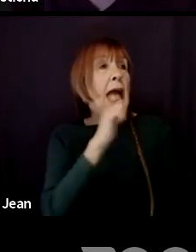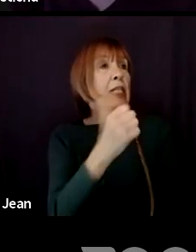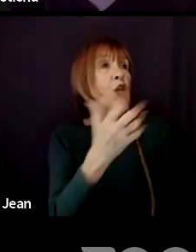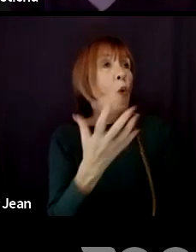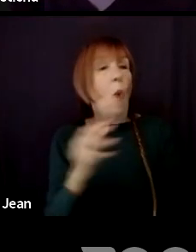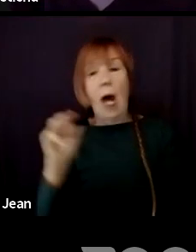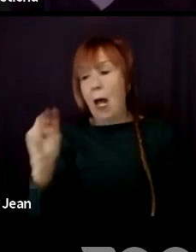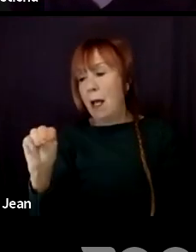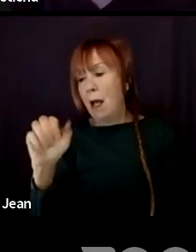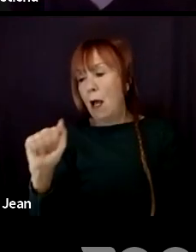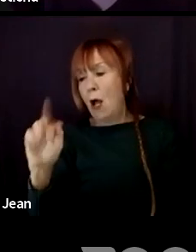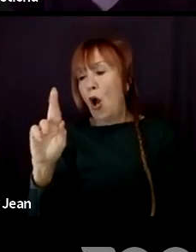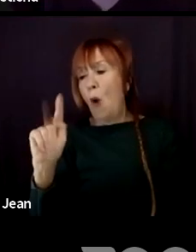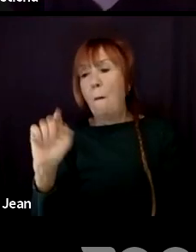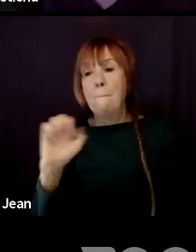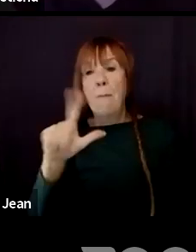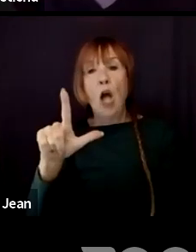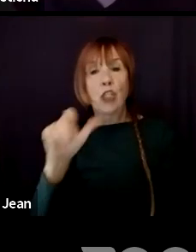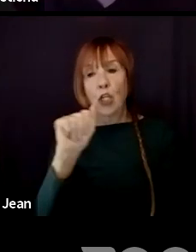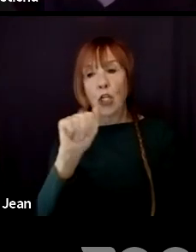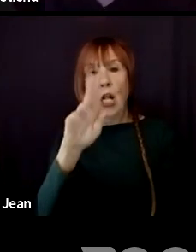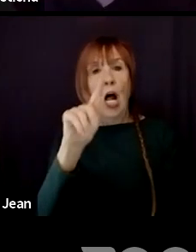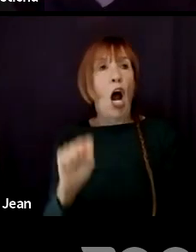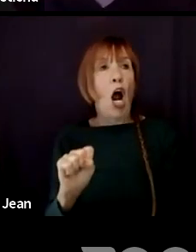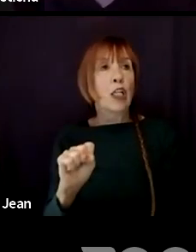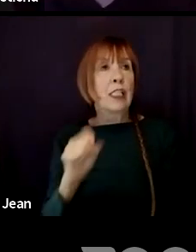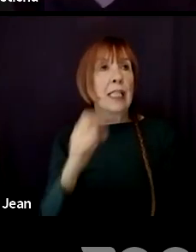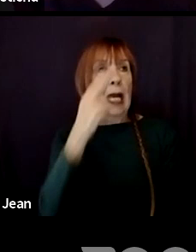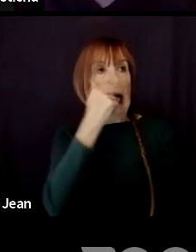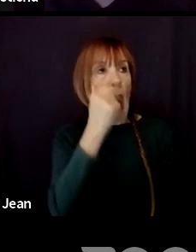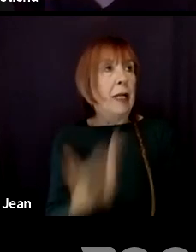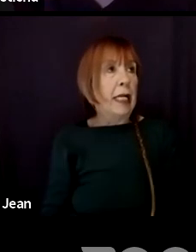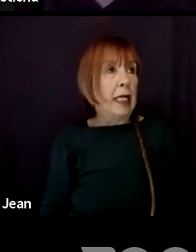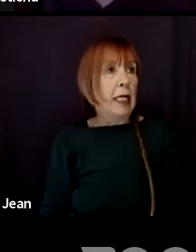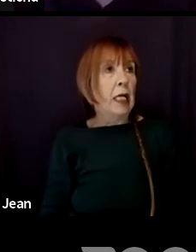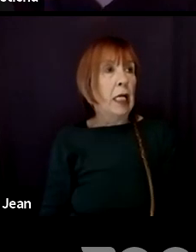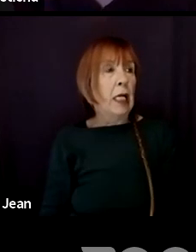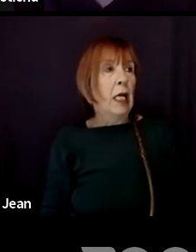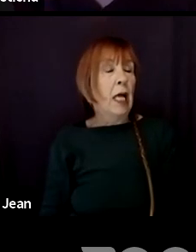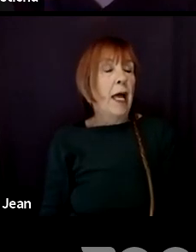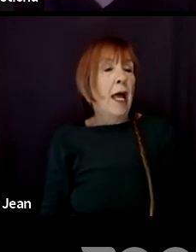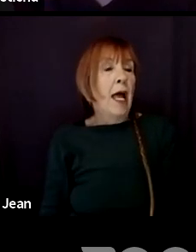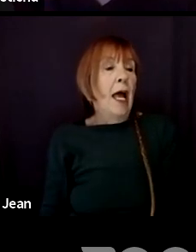And that could be totally valid. But like, that's definitely that one person's opinion